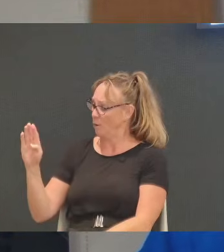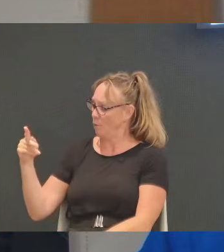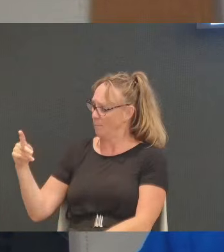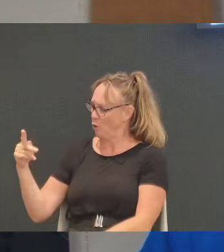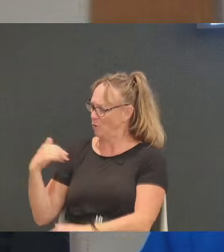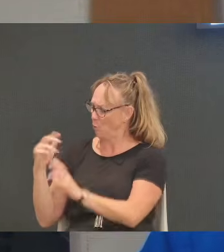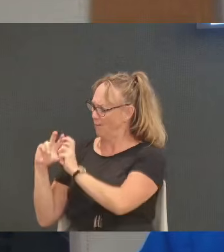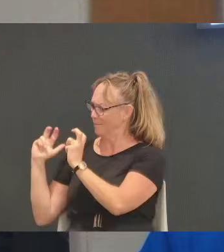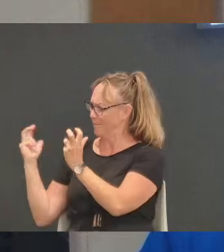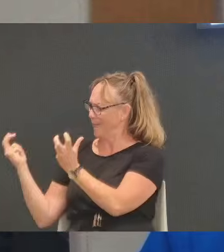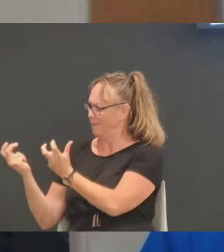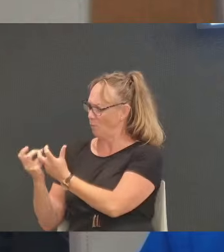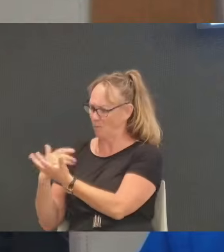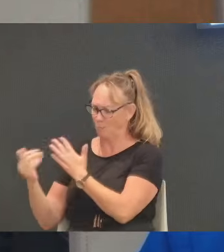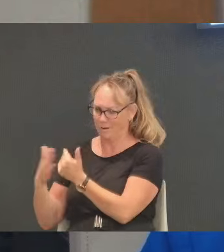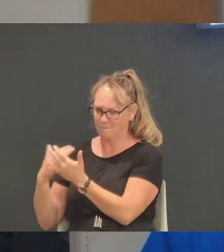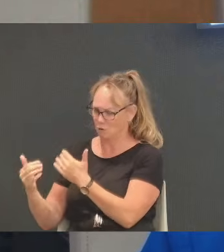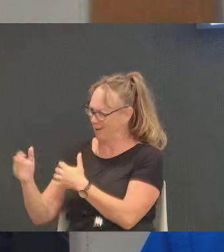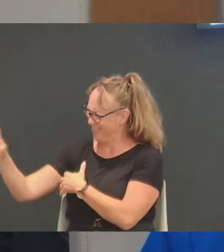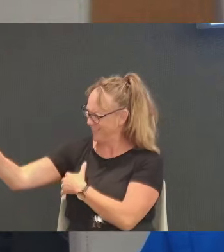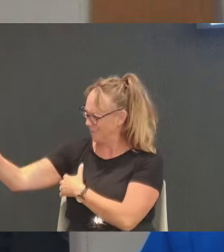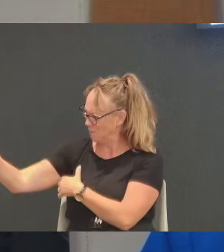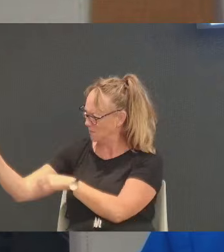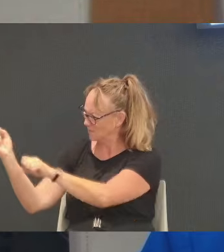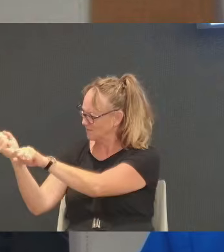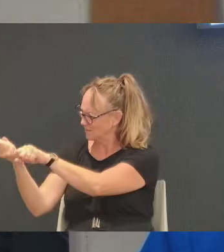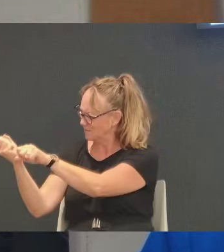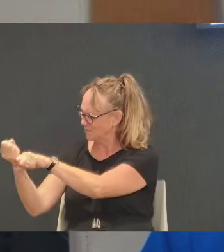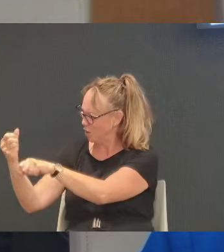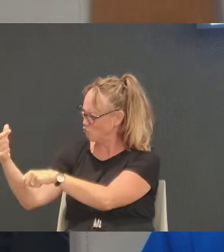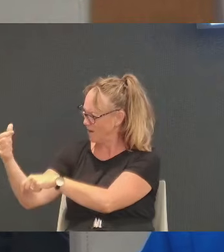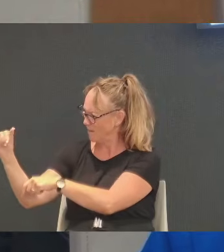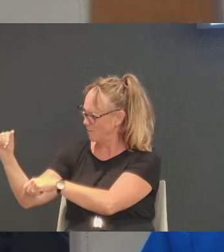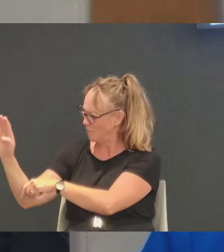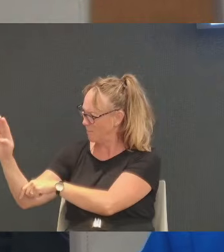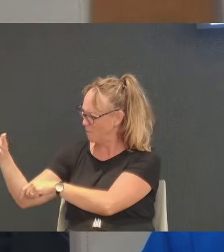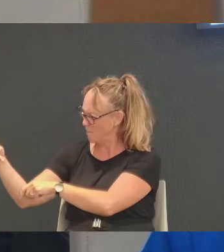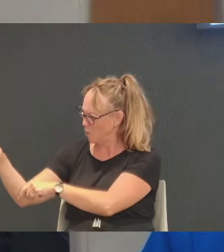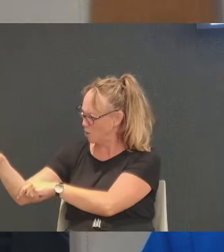they would tell you, I think it was Great America we started it with, it would tell you five spots